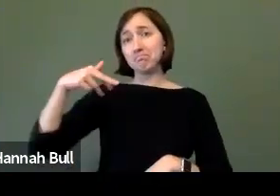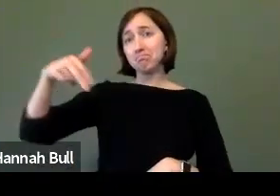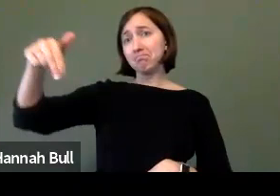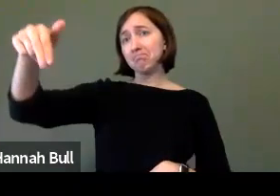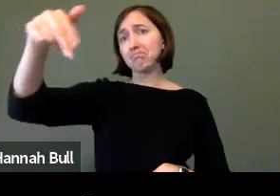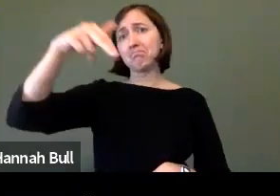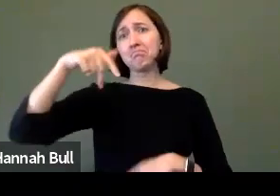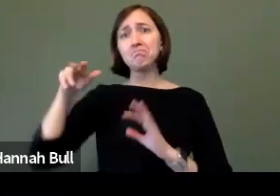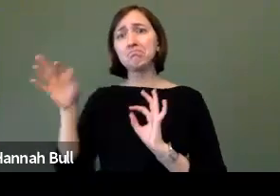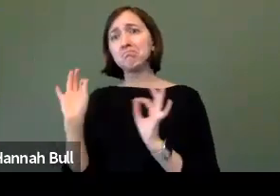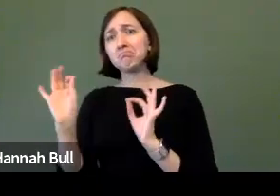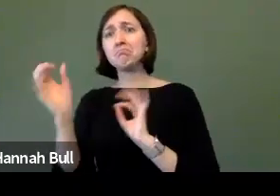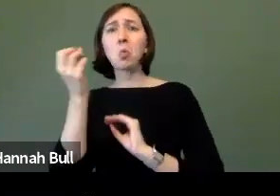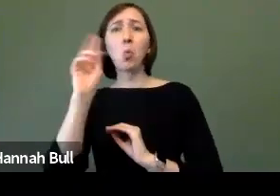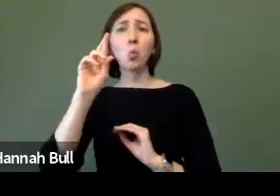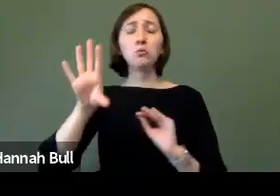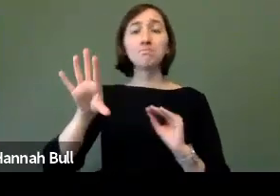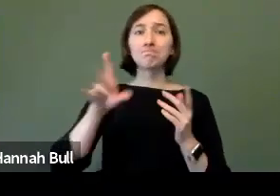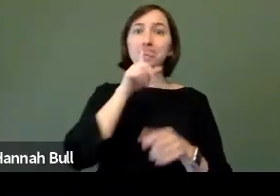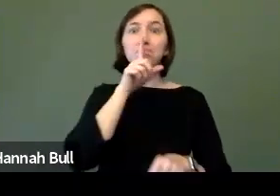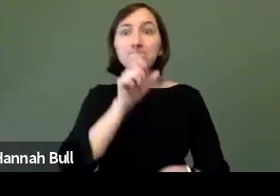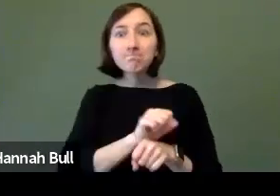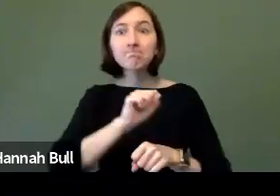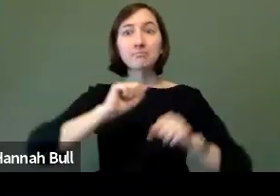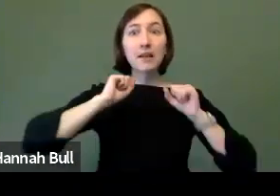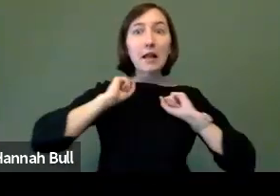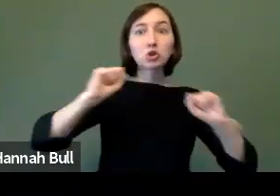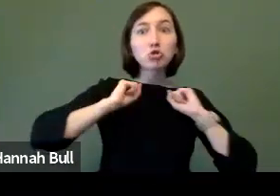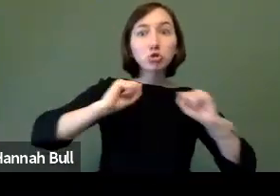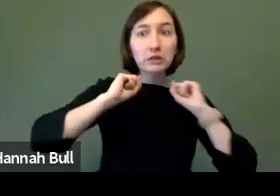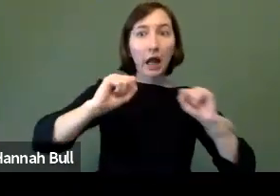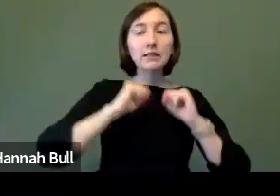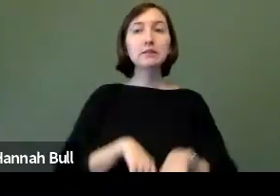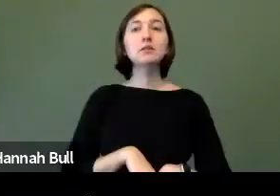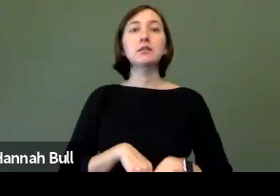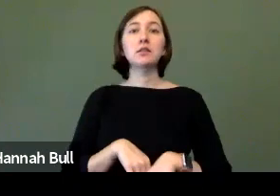Starting an exercise routine. Focus on mindfulness.